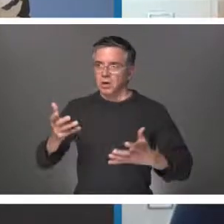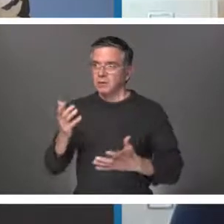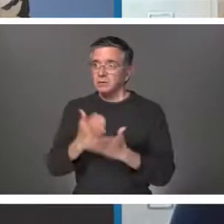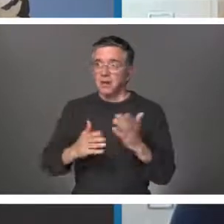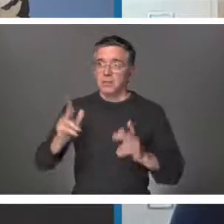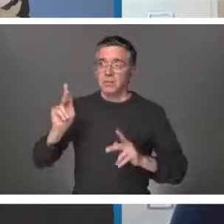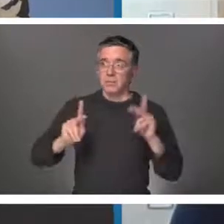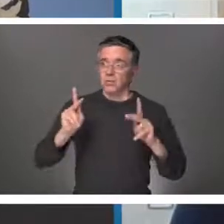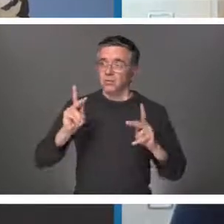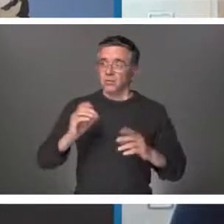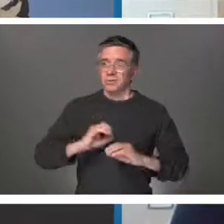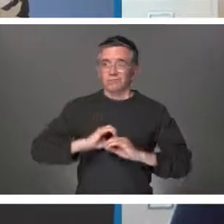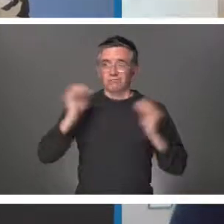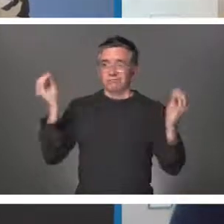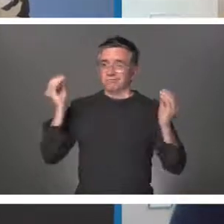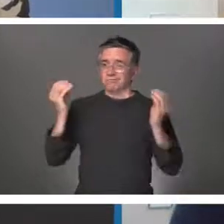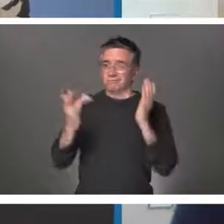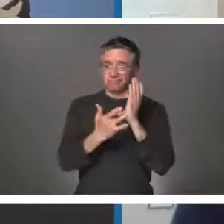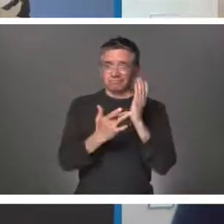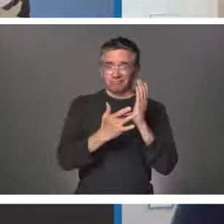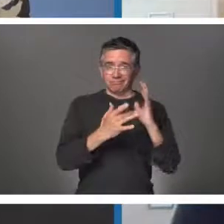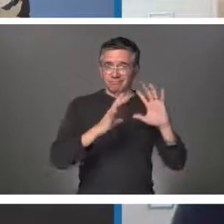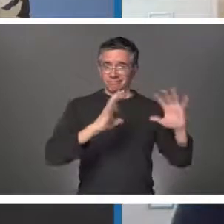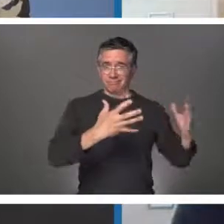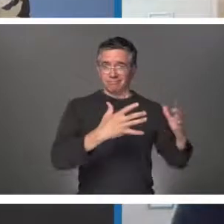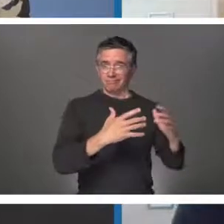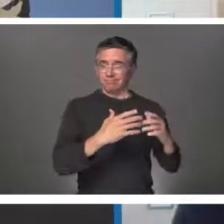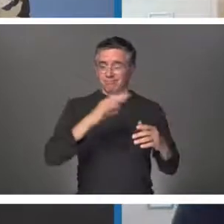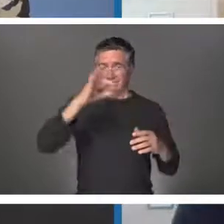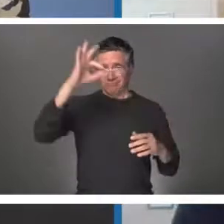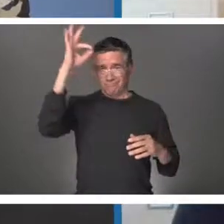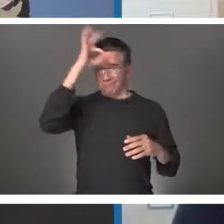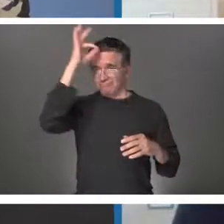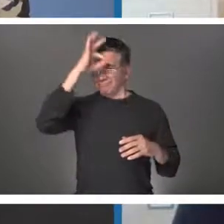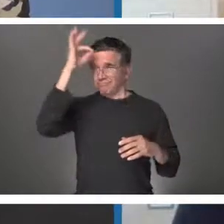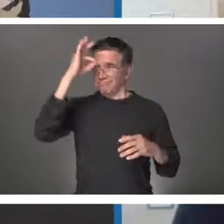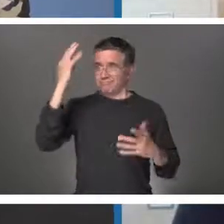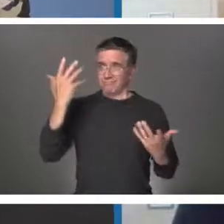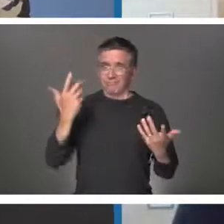or who are unsure of where they may go to get a vaccine as well throughout this period,